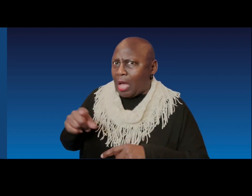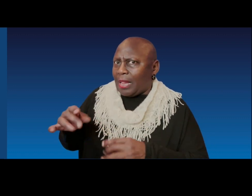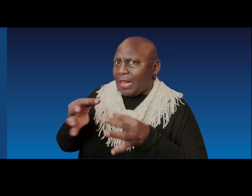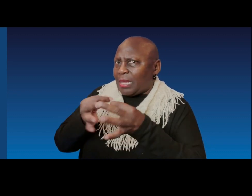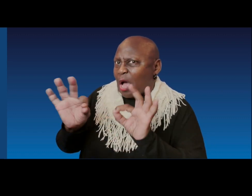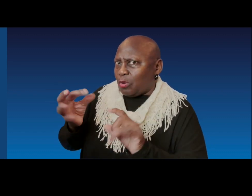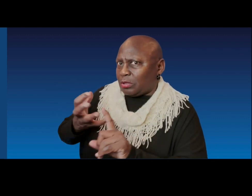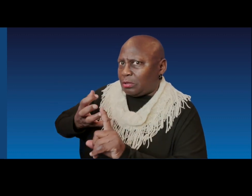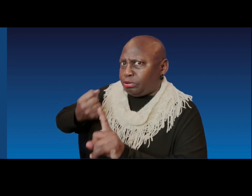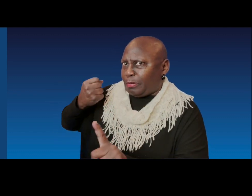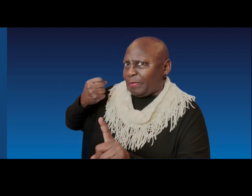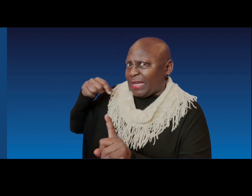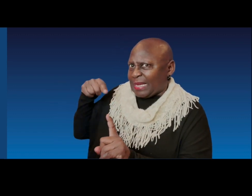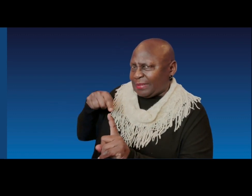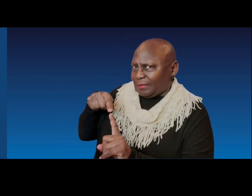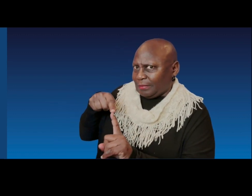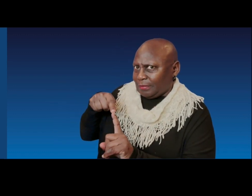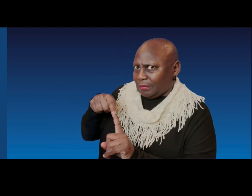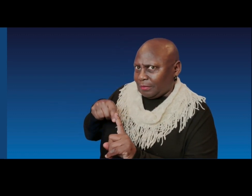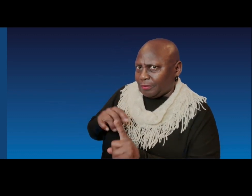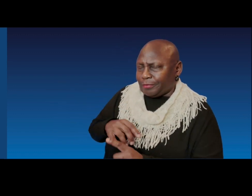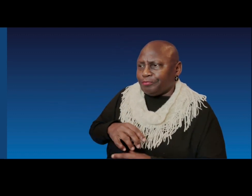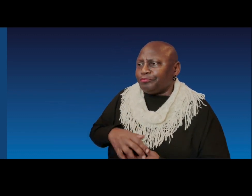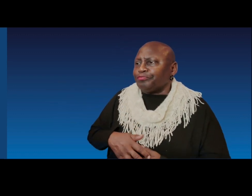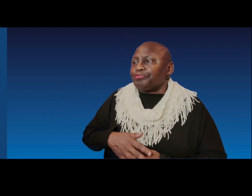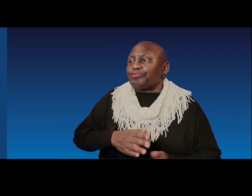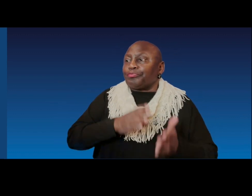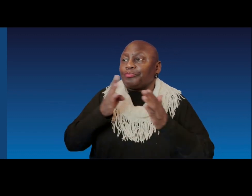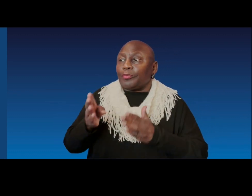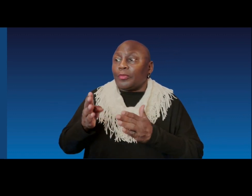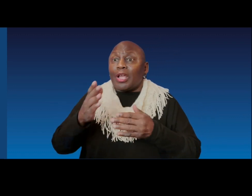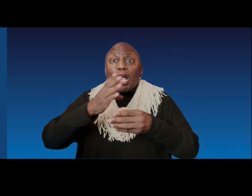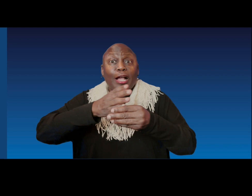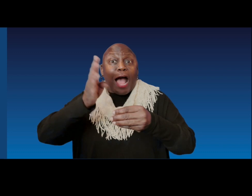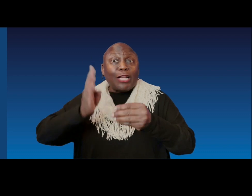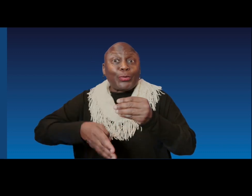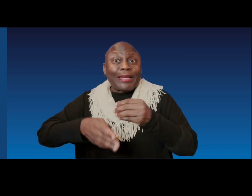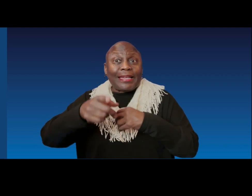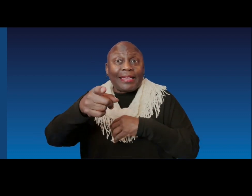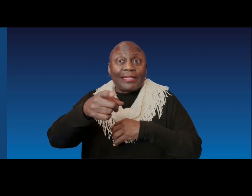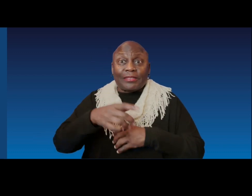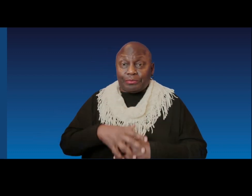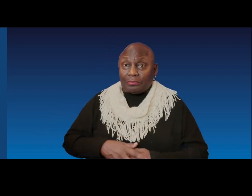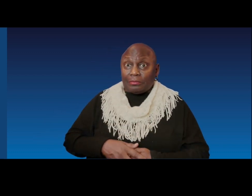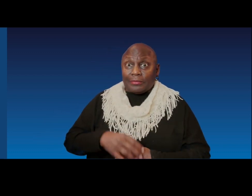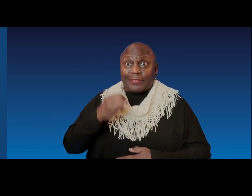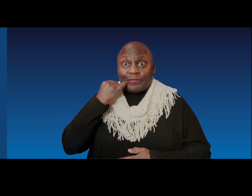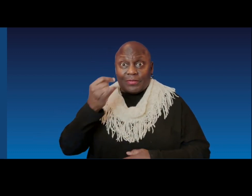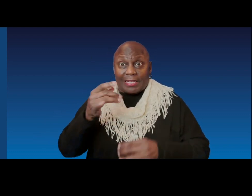That's language deprivation. Next is consequences.